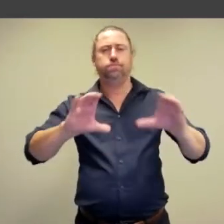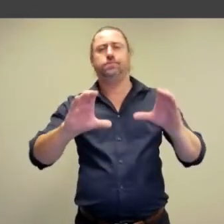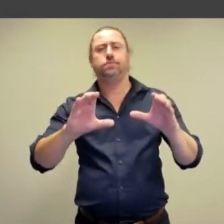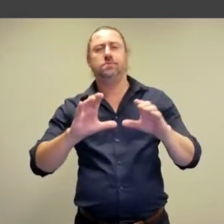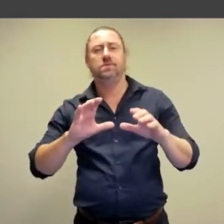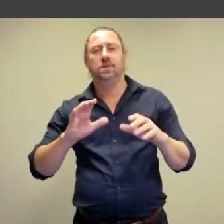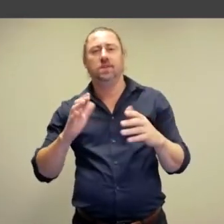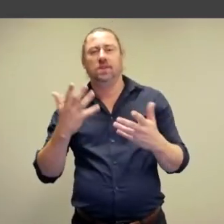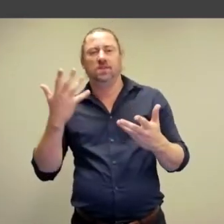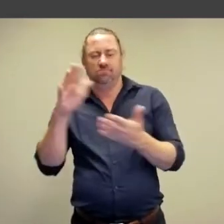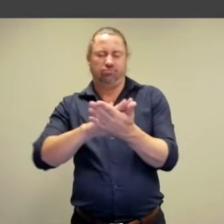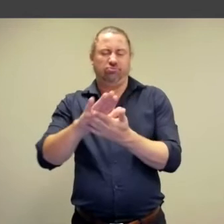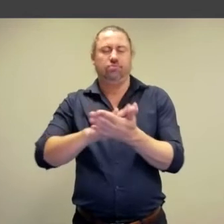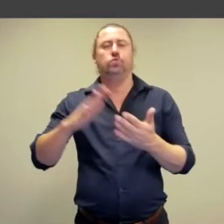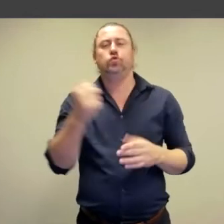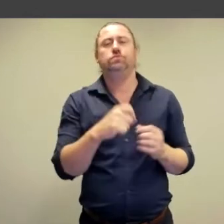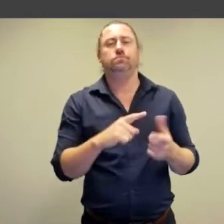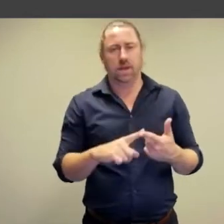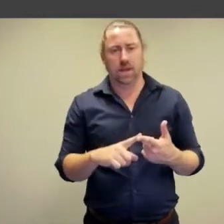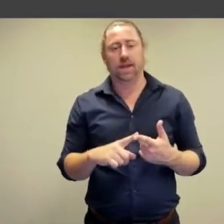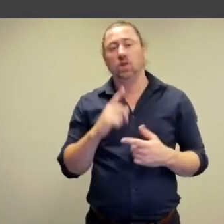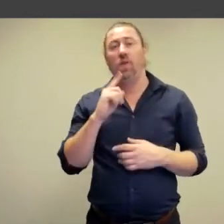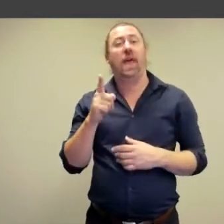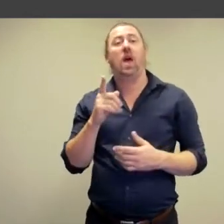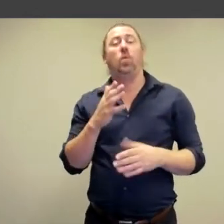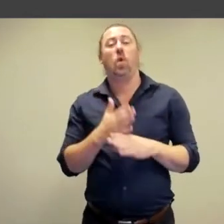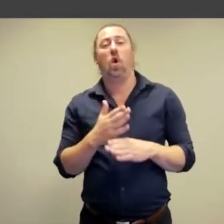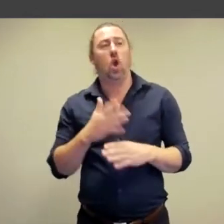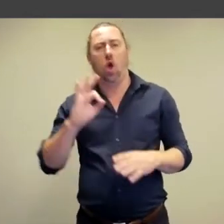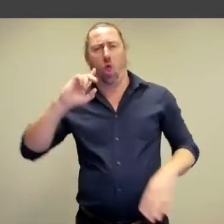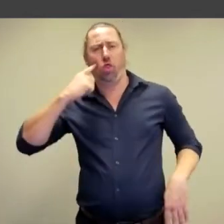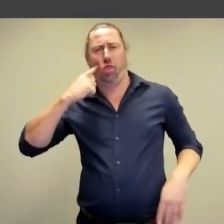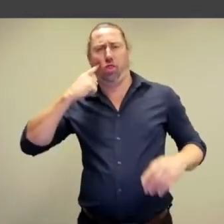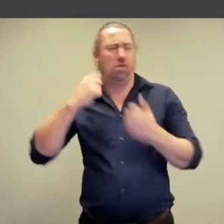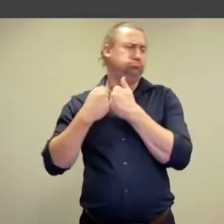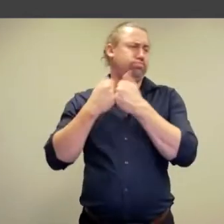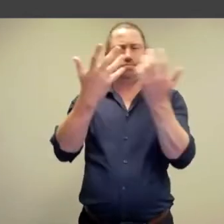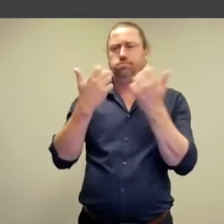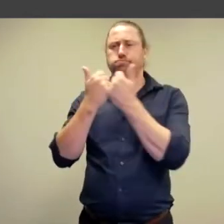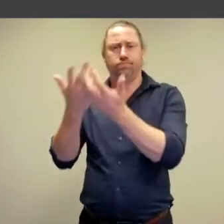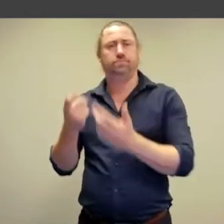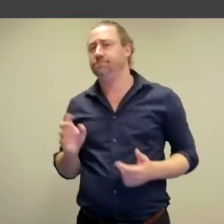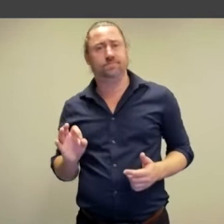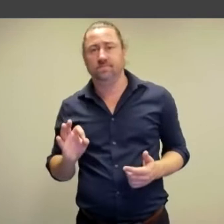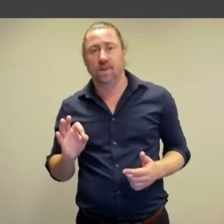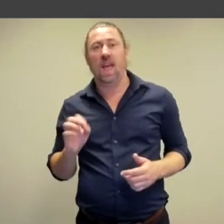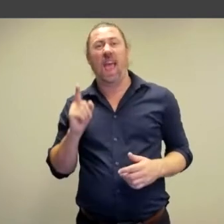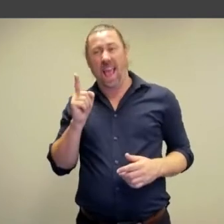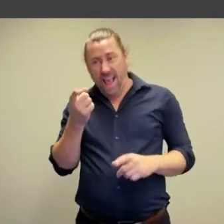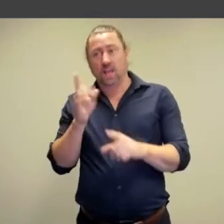so these works aren't kind of wanton destruction.